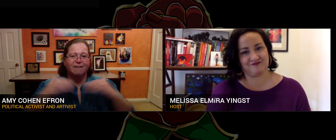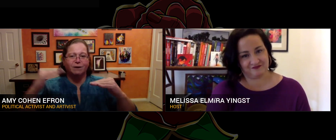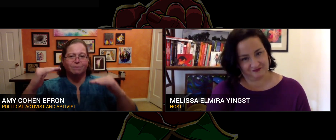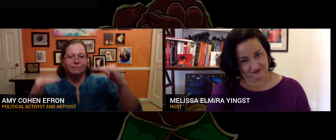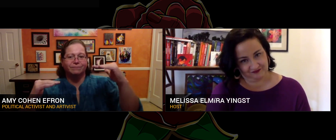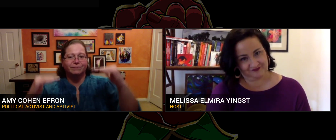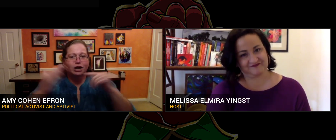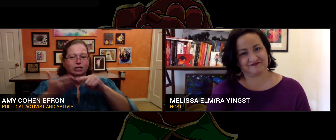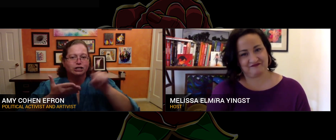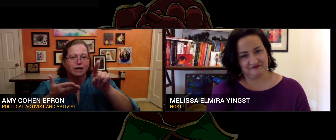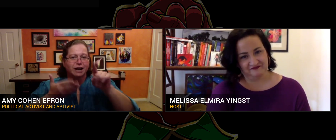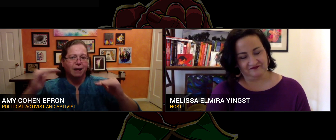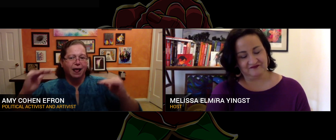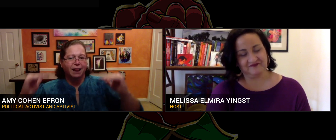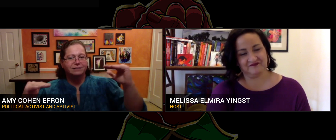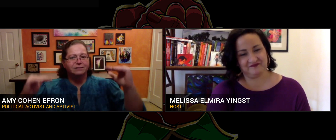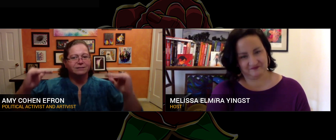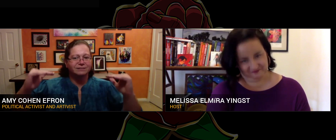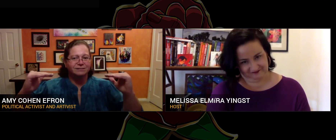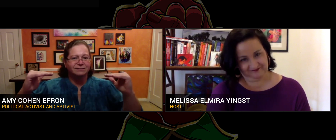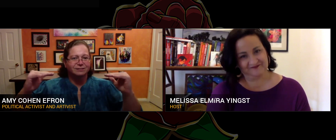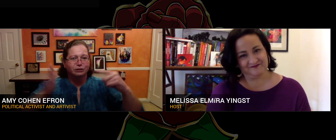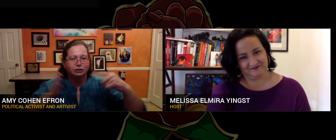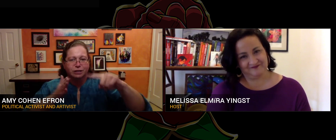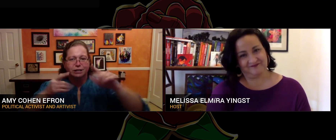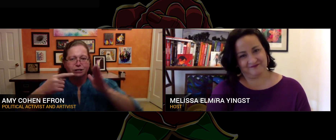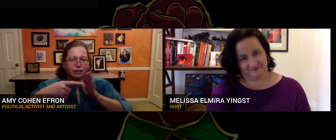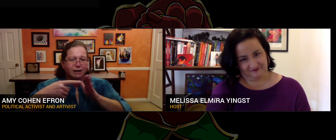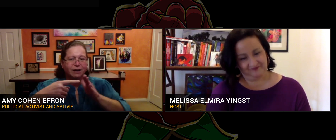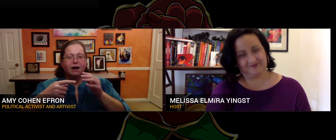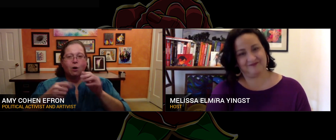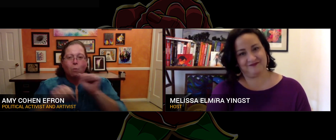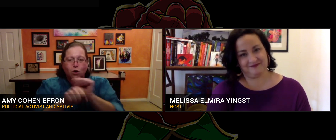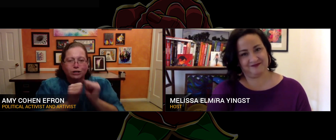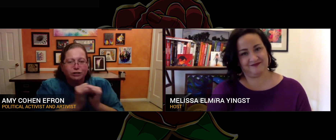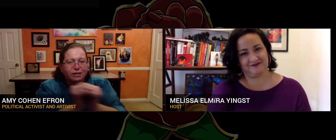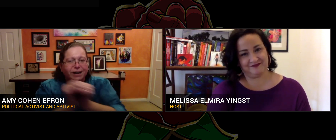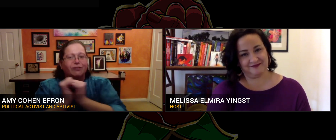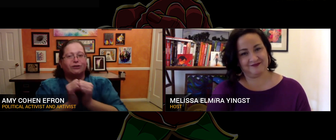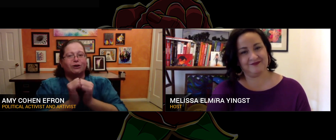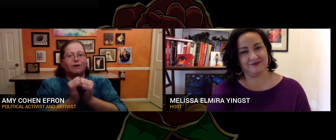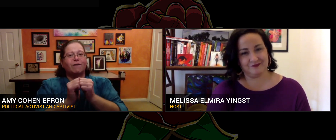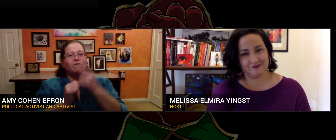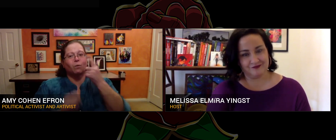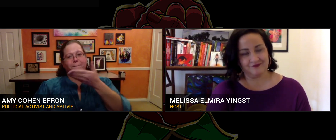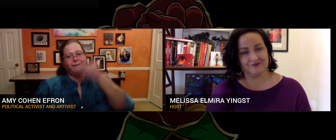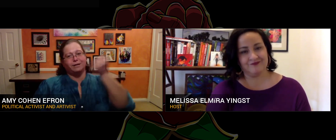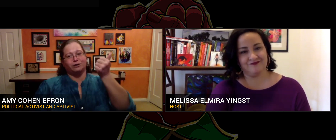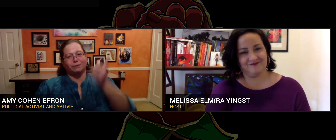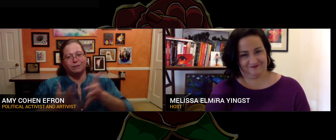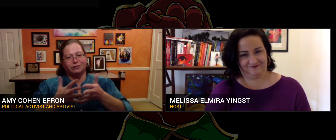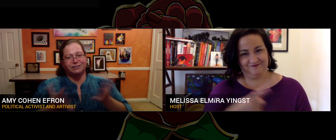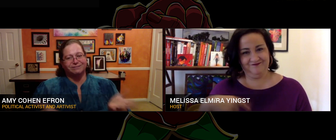That's why it's so important to have that Checks and Balances. Check, check. Work together for a better America.